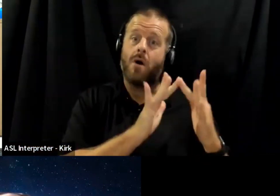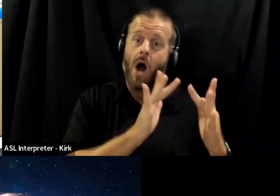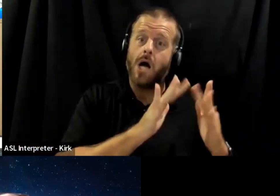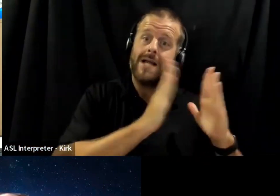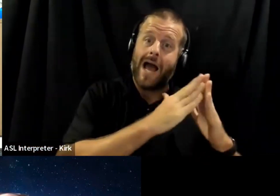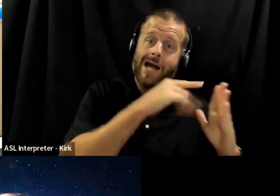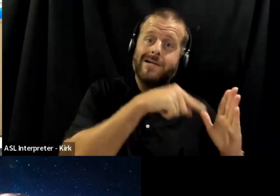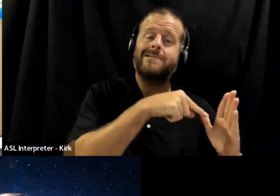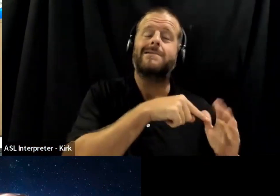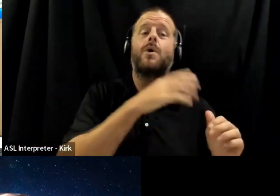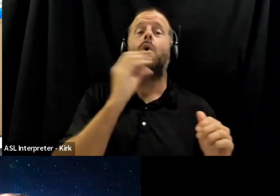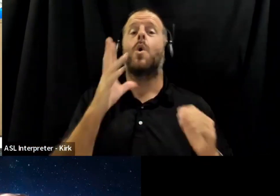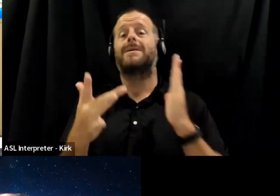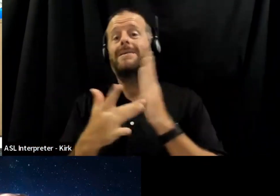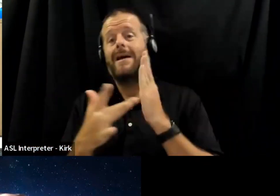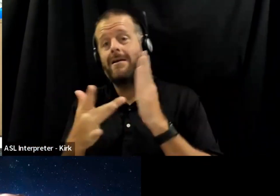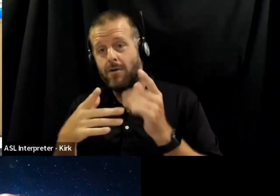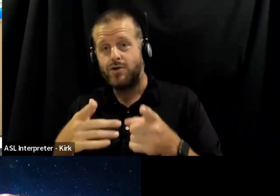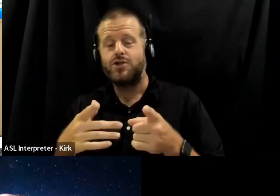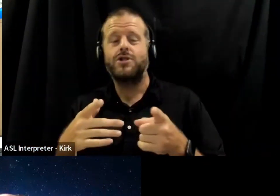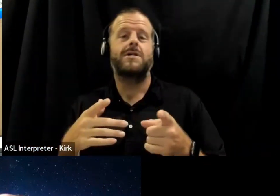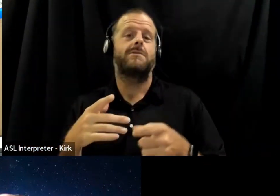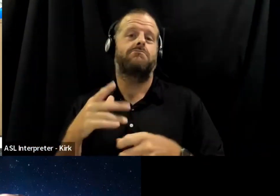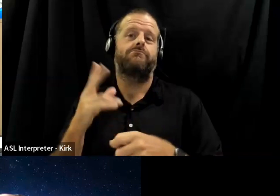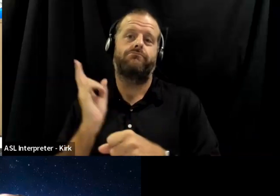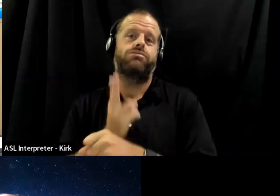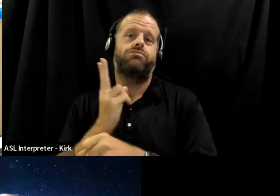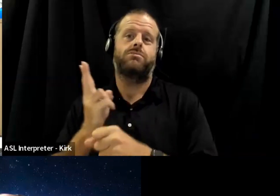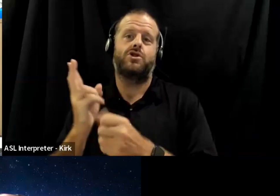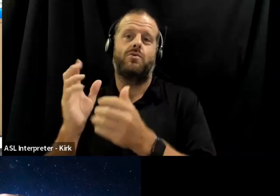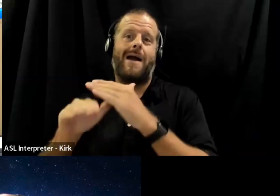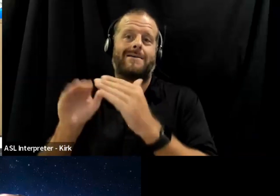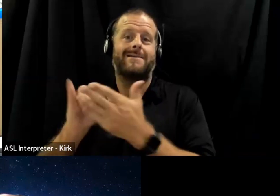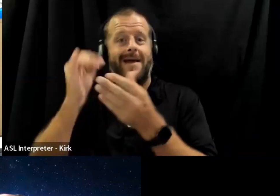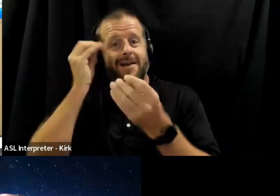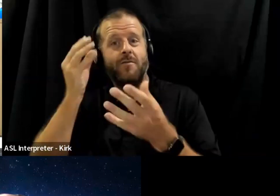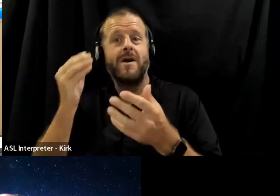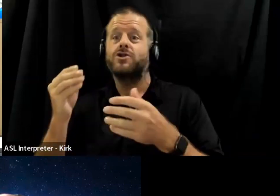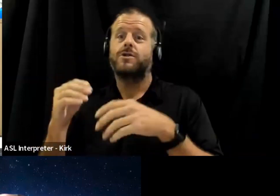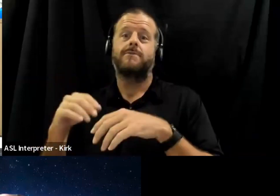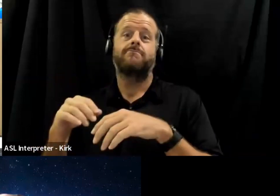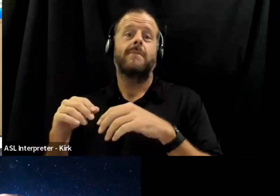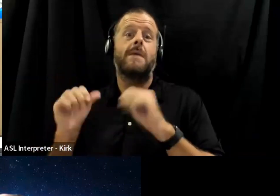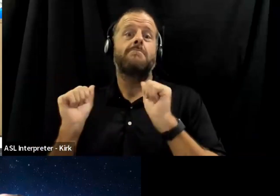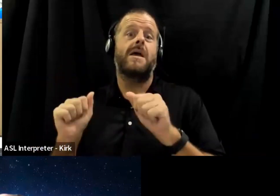technology that you have at your disposal to access that information, , in, in your, in your own way.